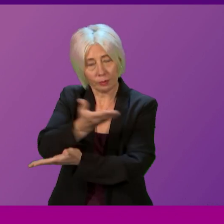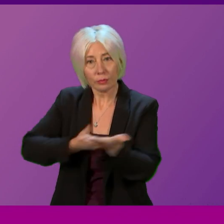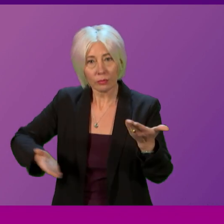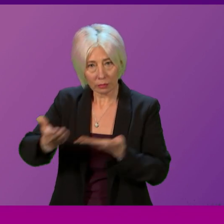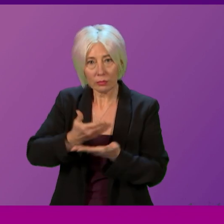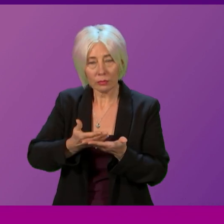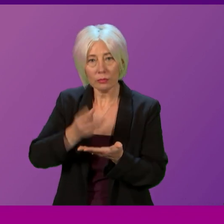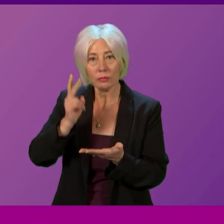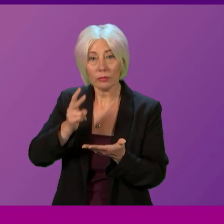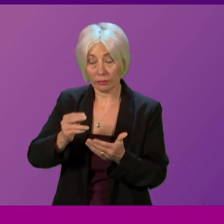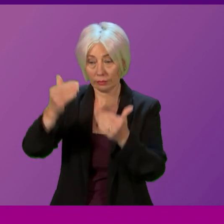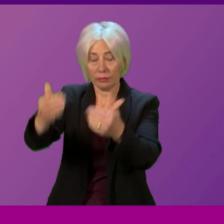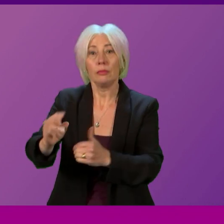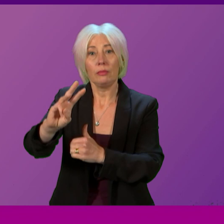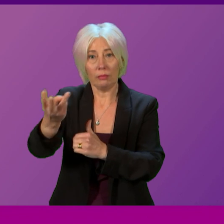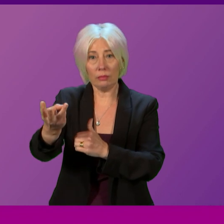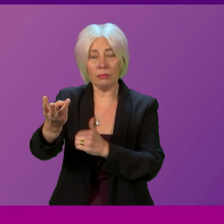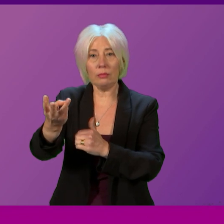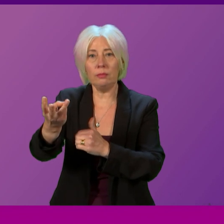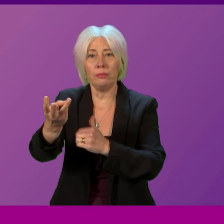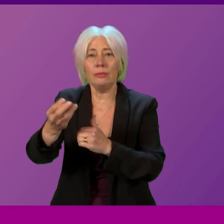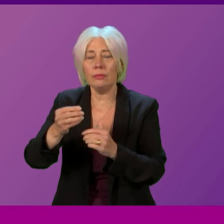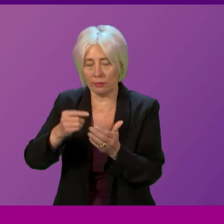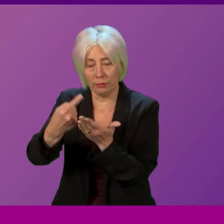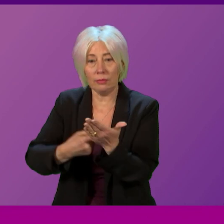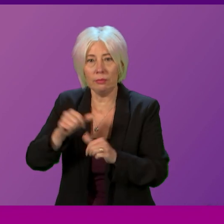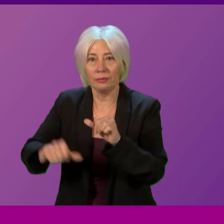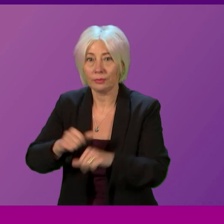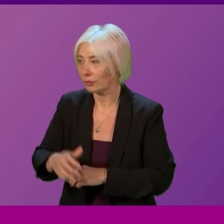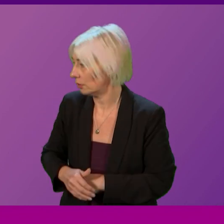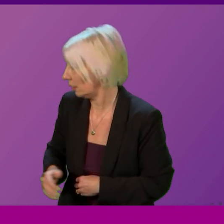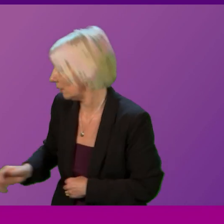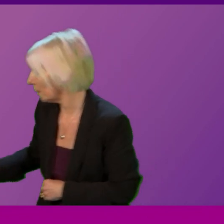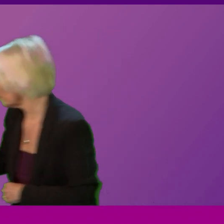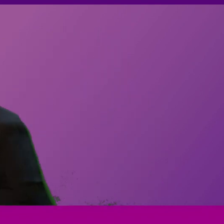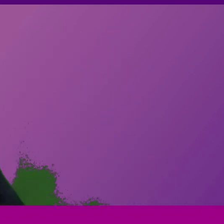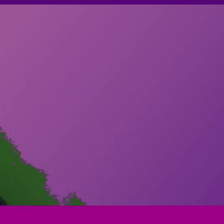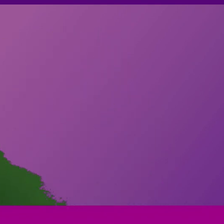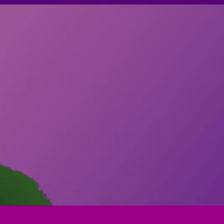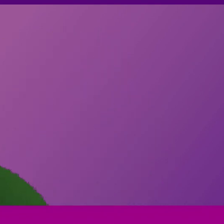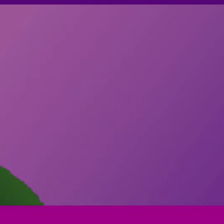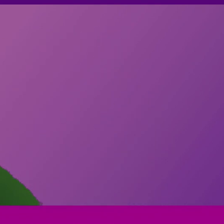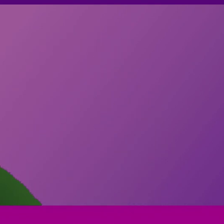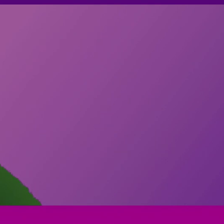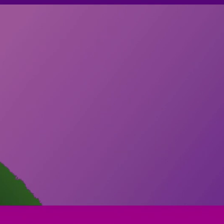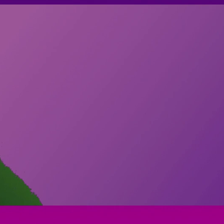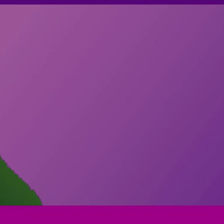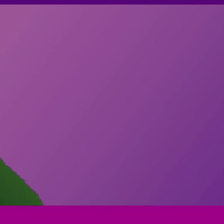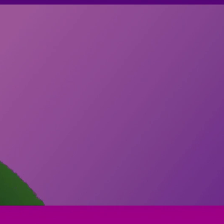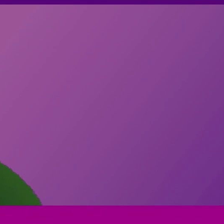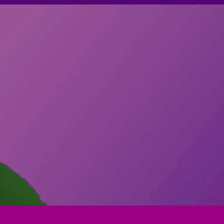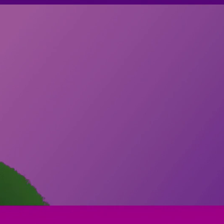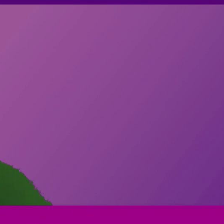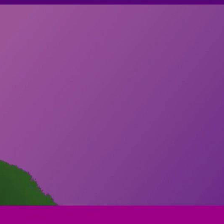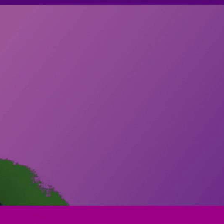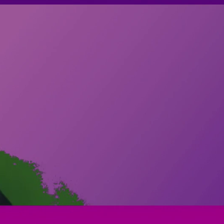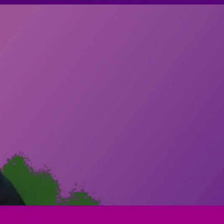during stage 3 of the legislative process.